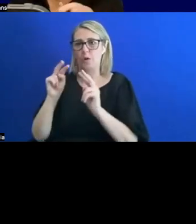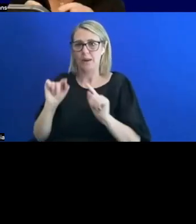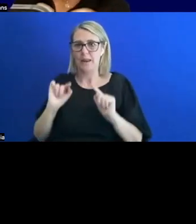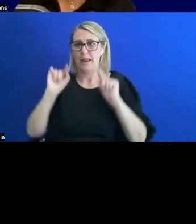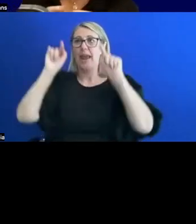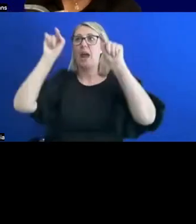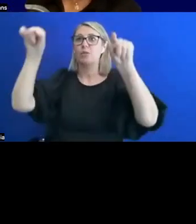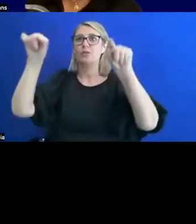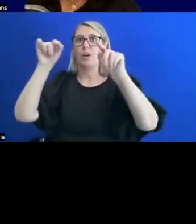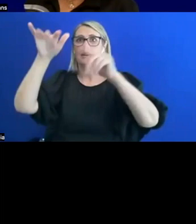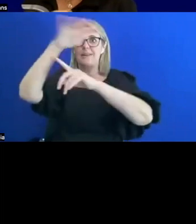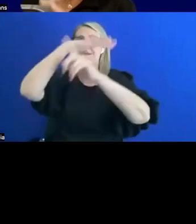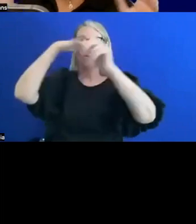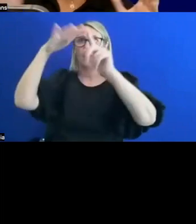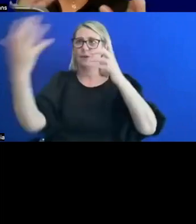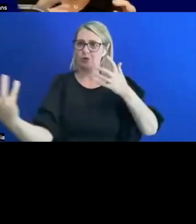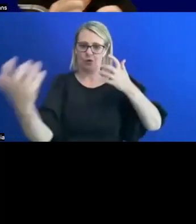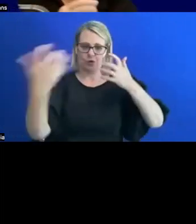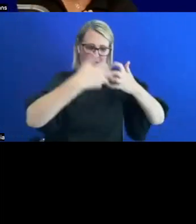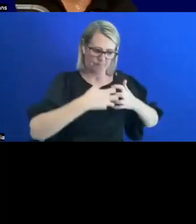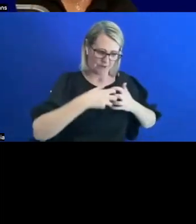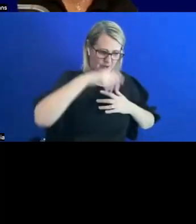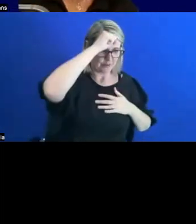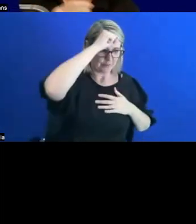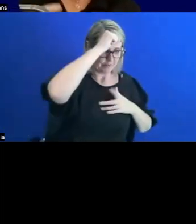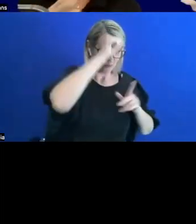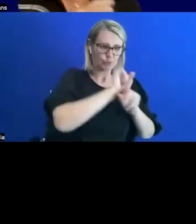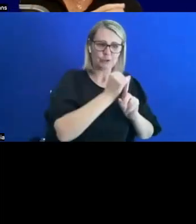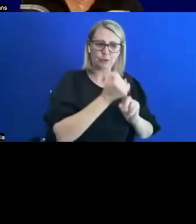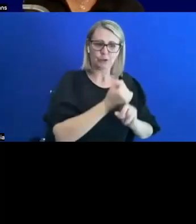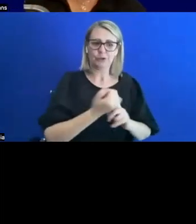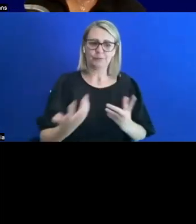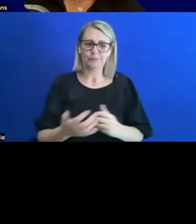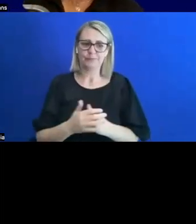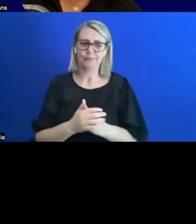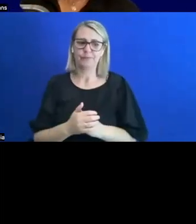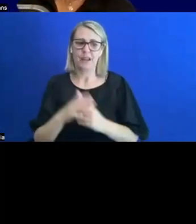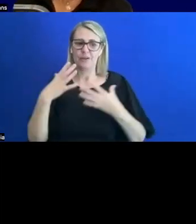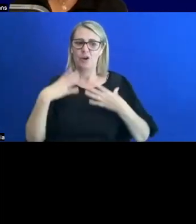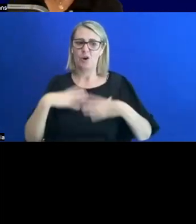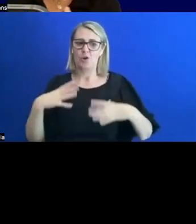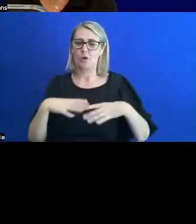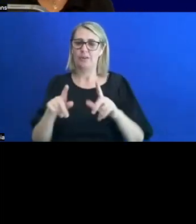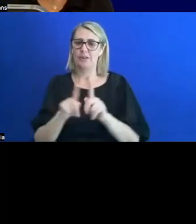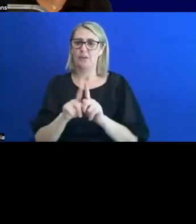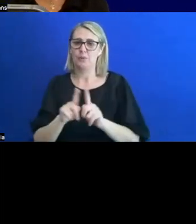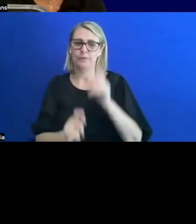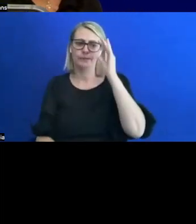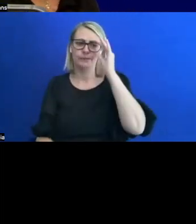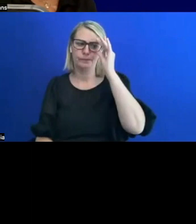that matches that memorable situation and the clothing that they did wear for that situation.